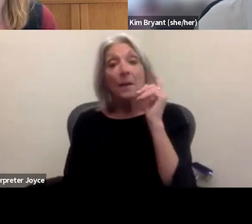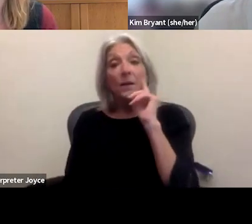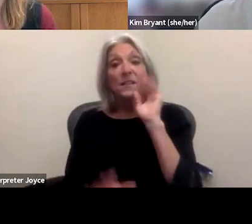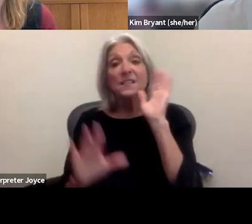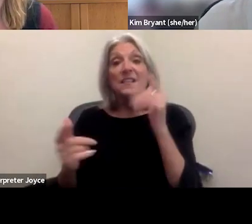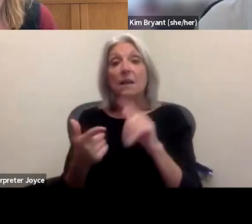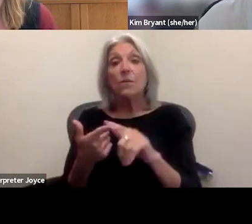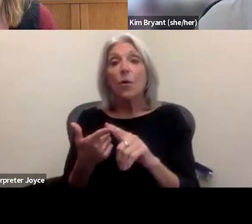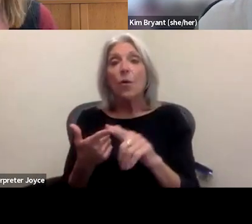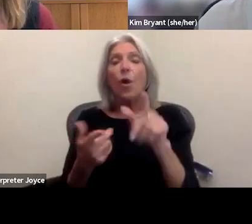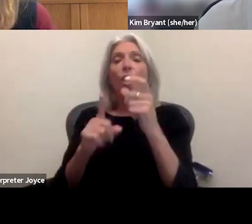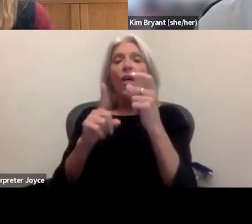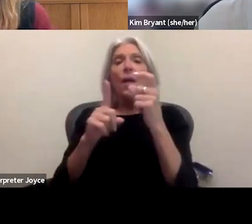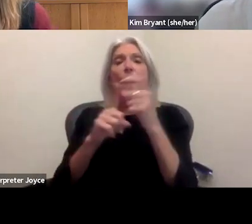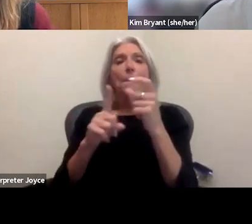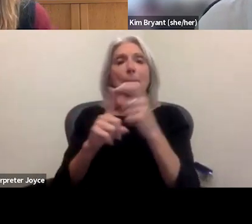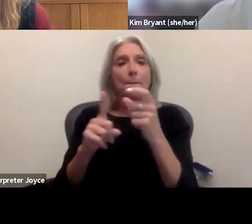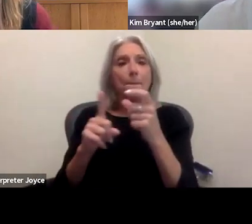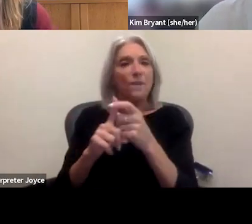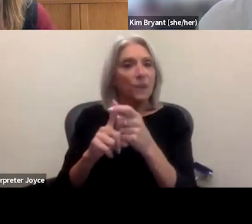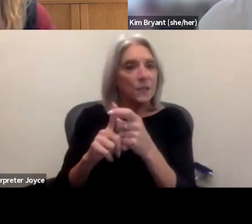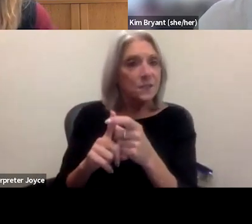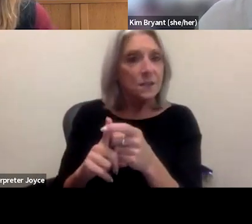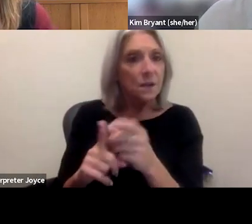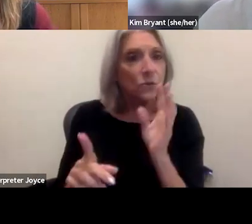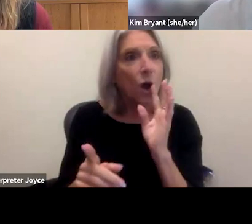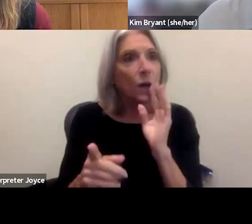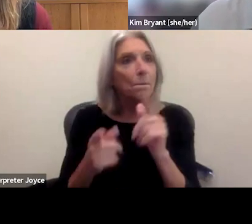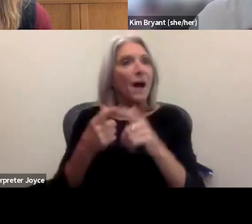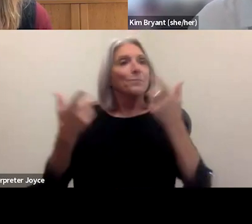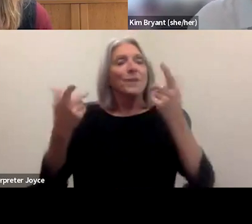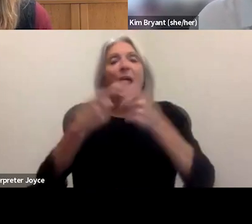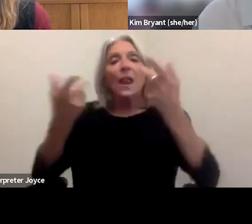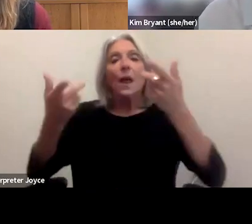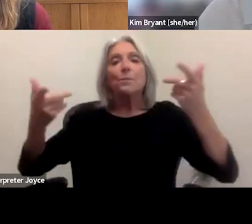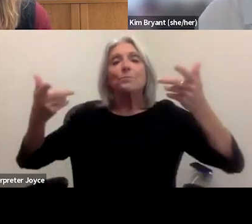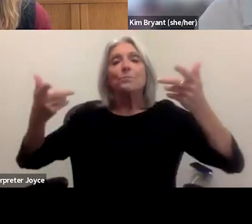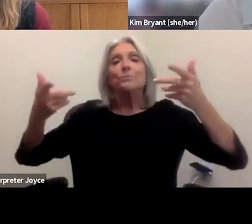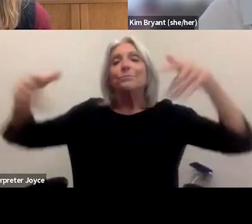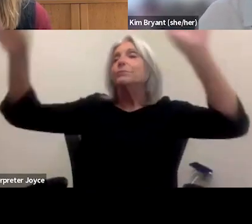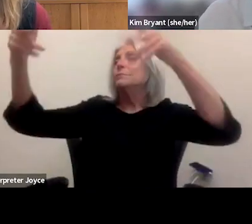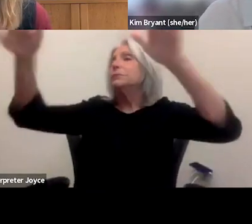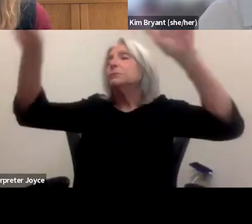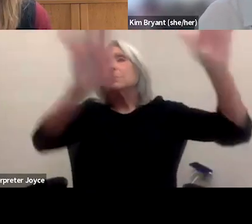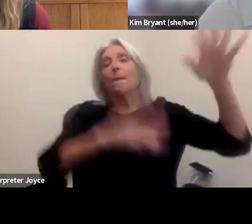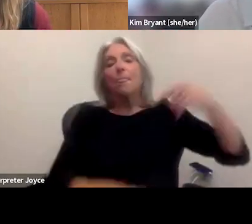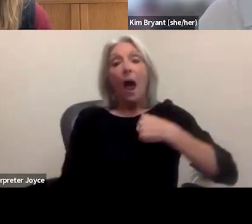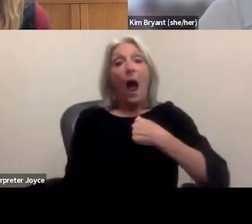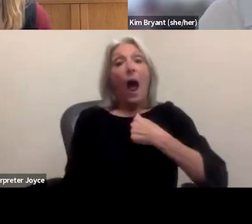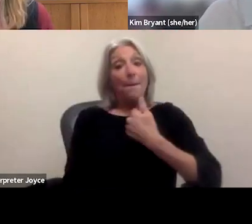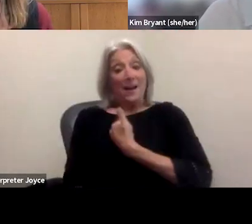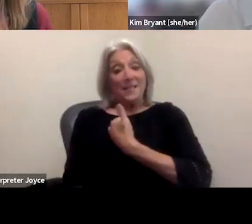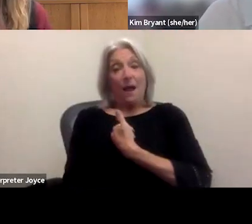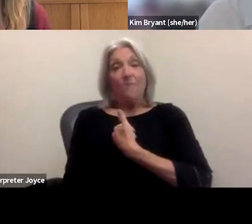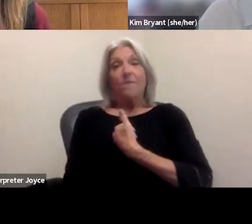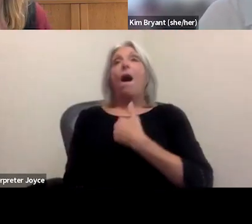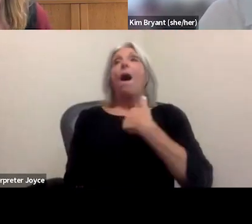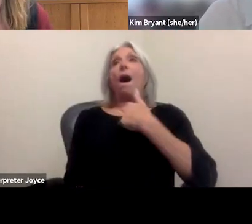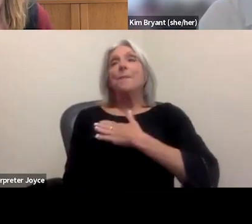Like the words frivolous ADA lawsuit come up a lot, and they're not frivolous. I'm always really happy when I hear about someone using the ADA to sue people, but the ADA